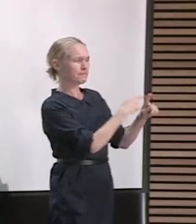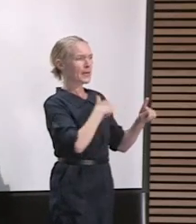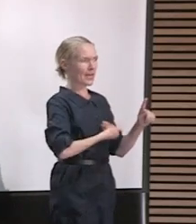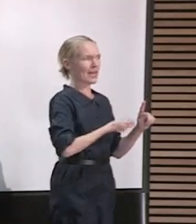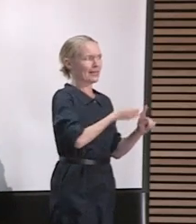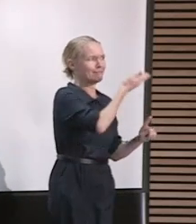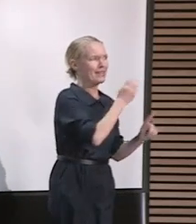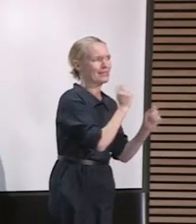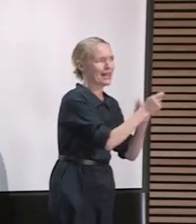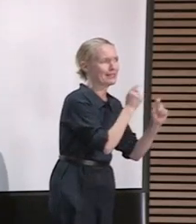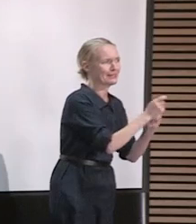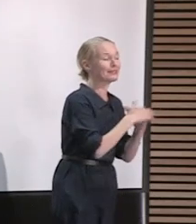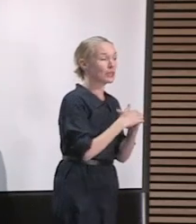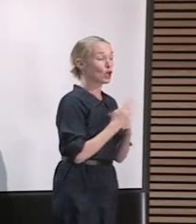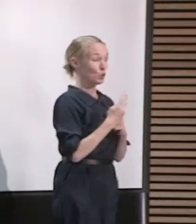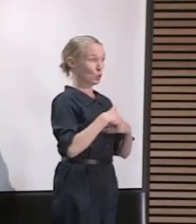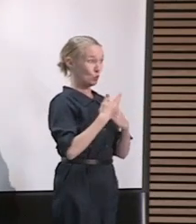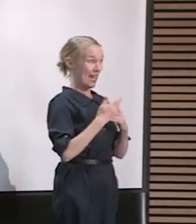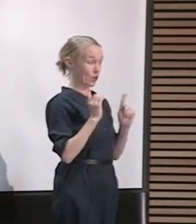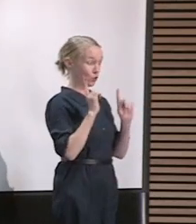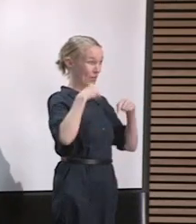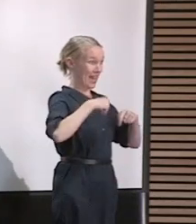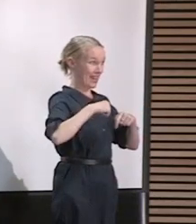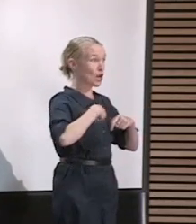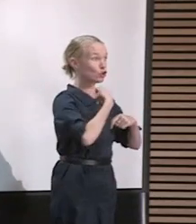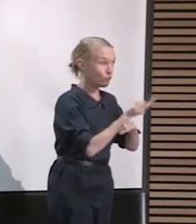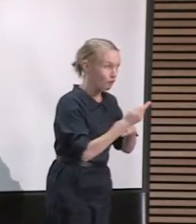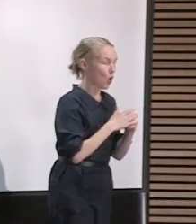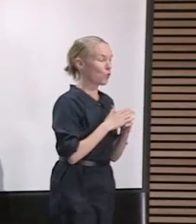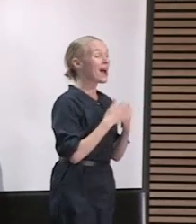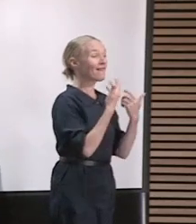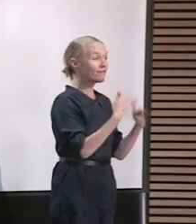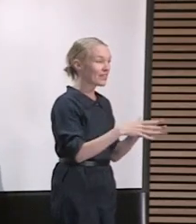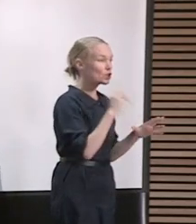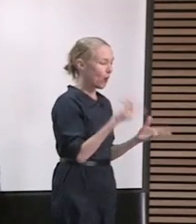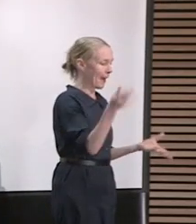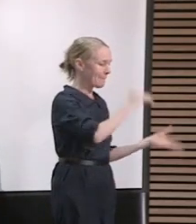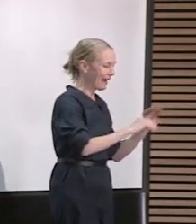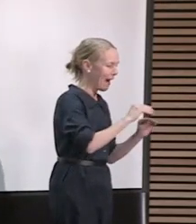as places where populations we want to get more testing done in, we'll get more access to,